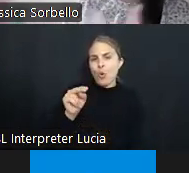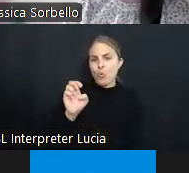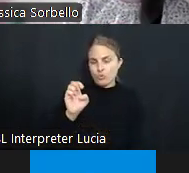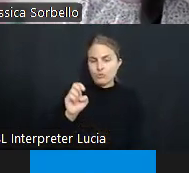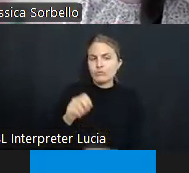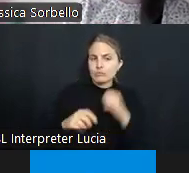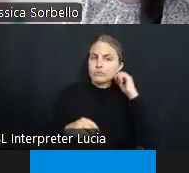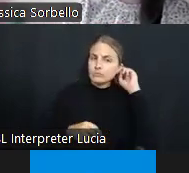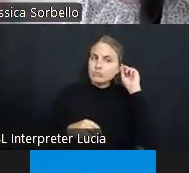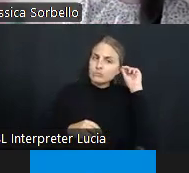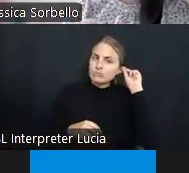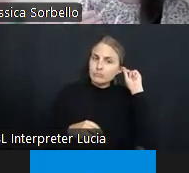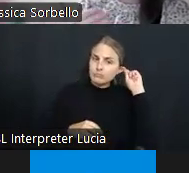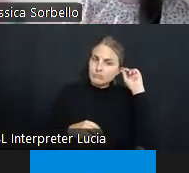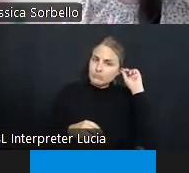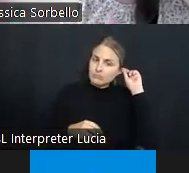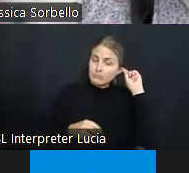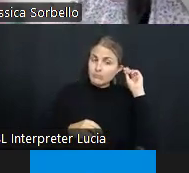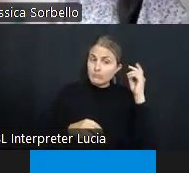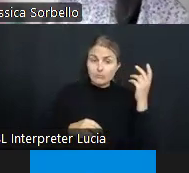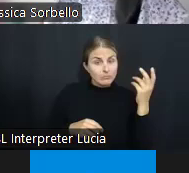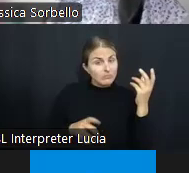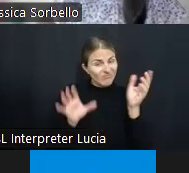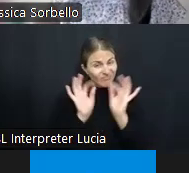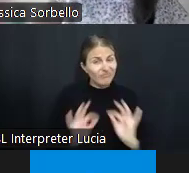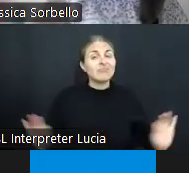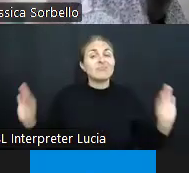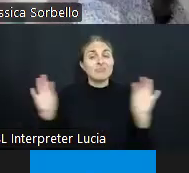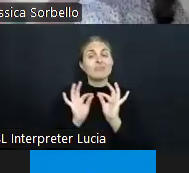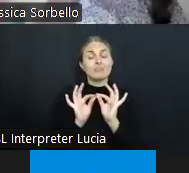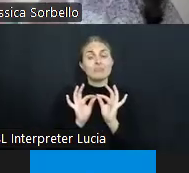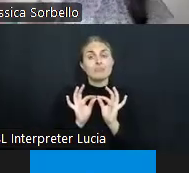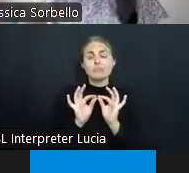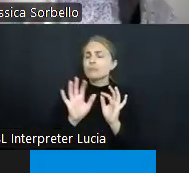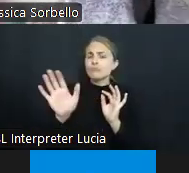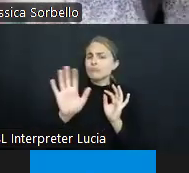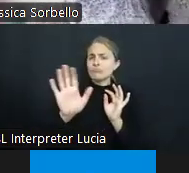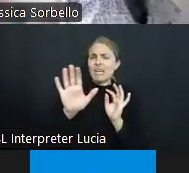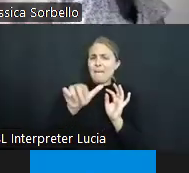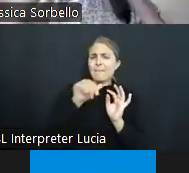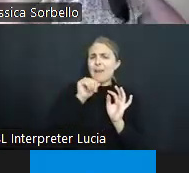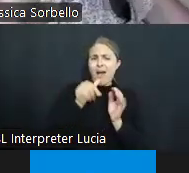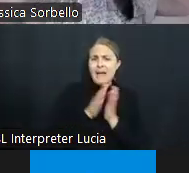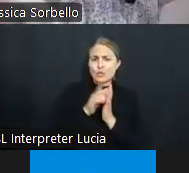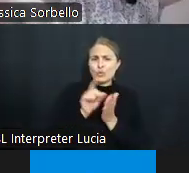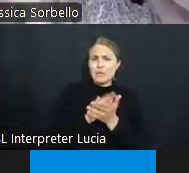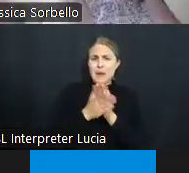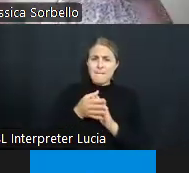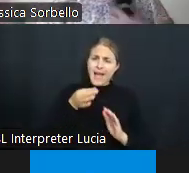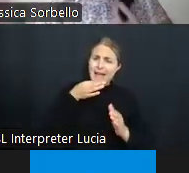anybody to become experts in this field, the onus is not on any of you to train your clients or consumers in how to